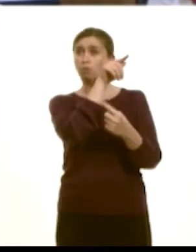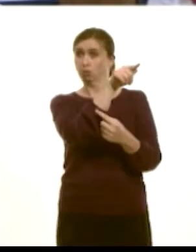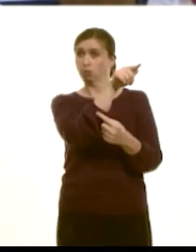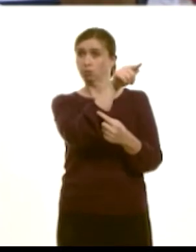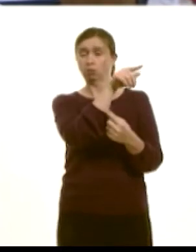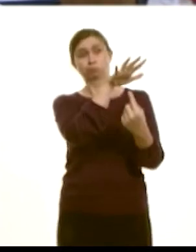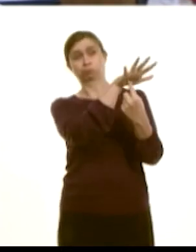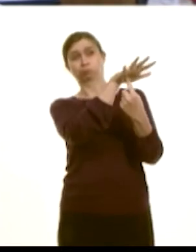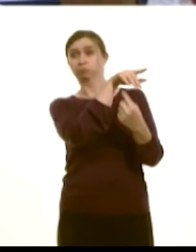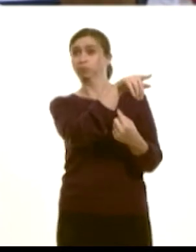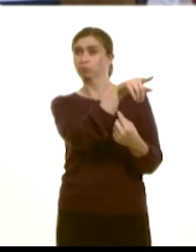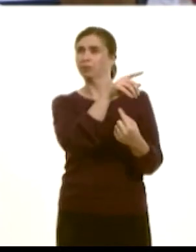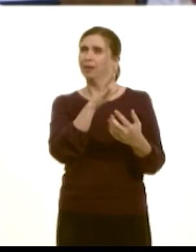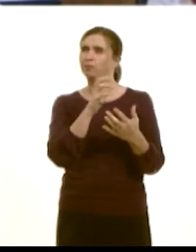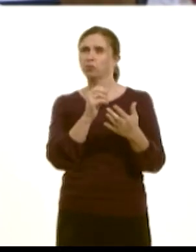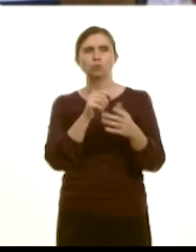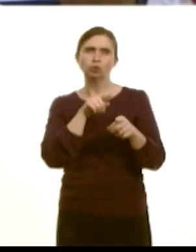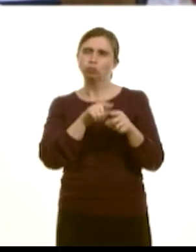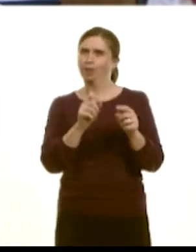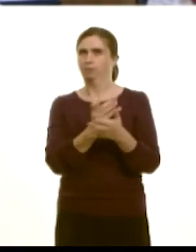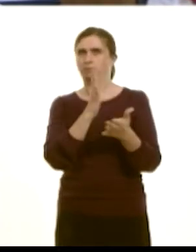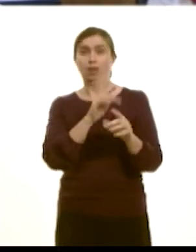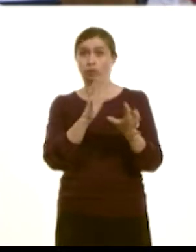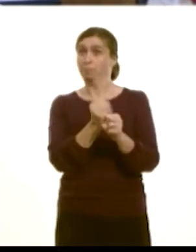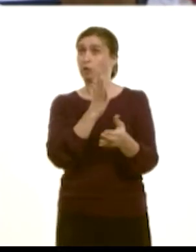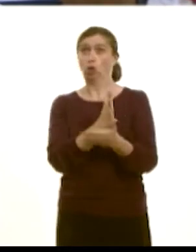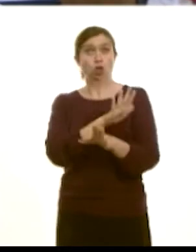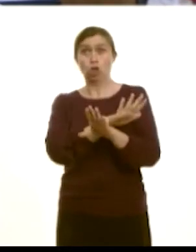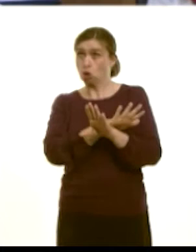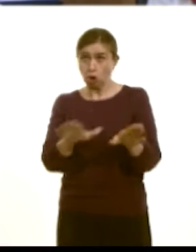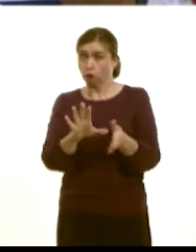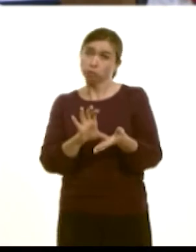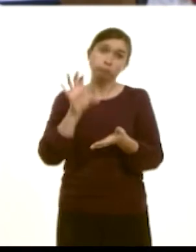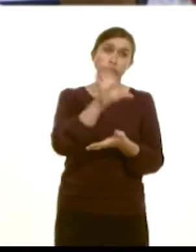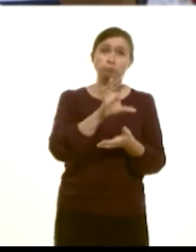ensure that they do not find themselves in a position where, if that person has to leave, they have to pay them hundreds of thousands of pounds.